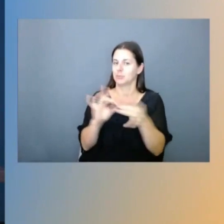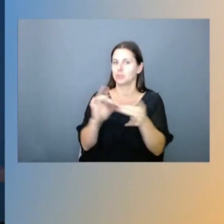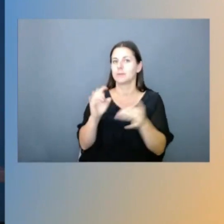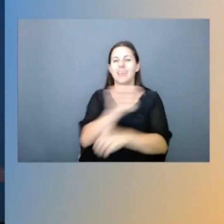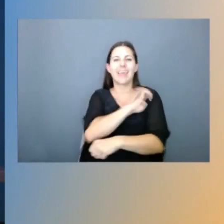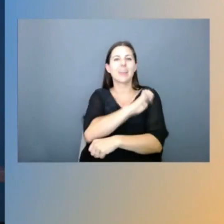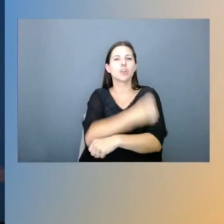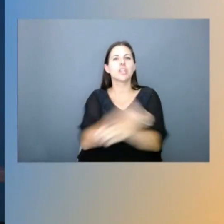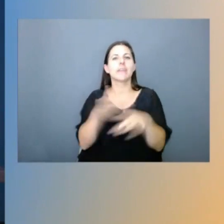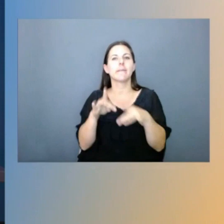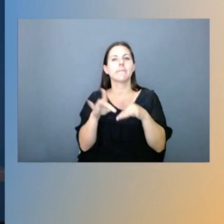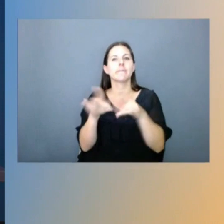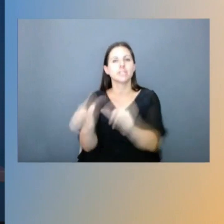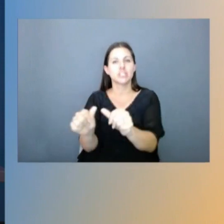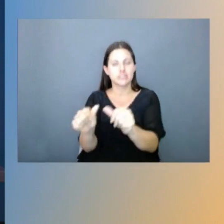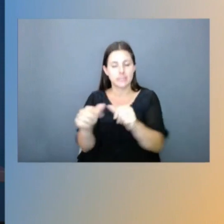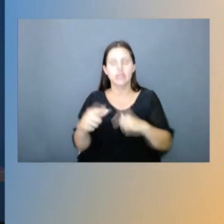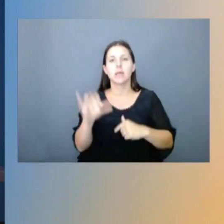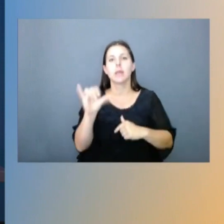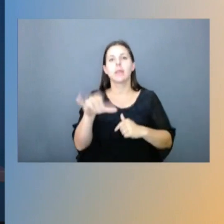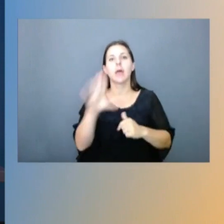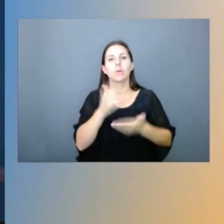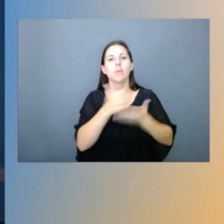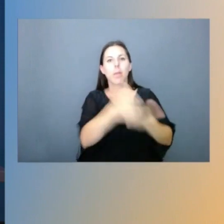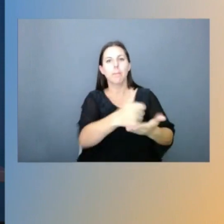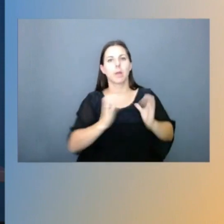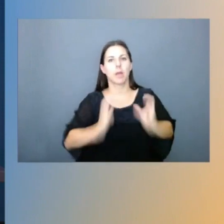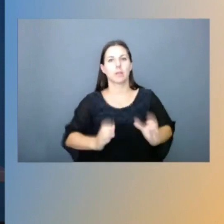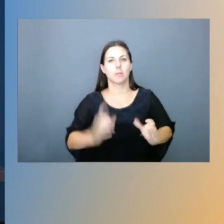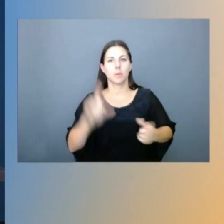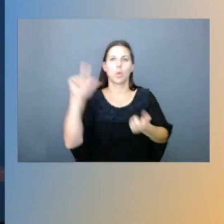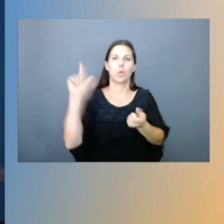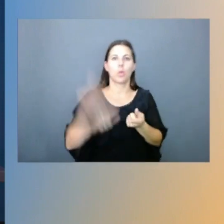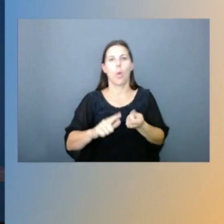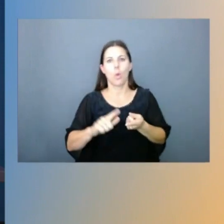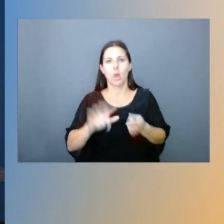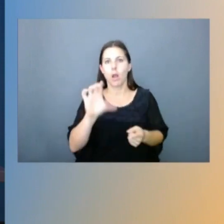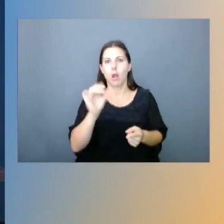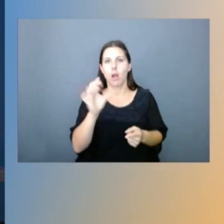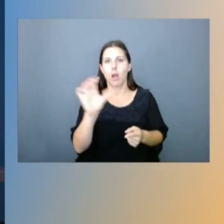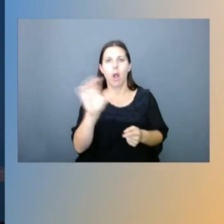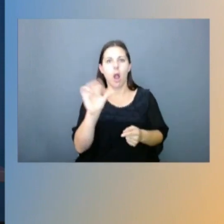and this is going to enable our customers to lower the carbon footprint of their workloads that they're running on Graviton